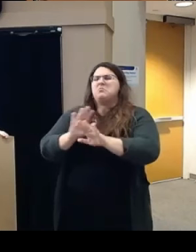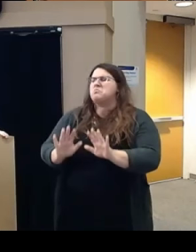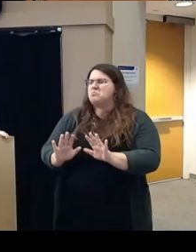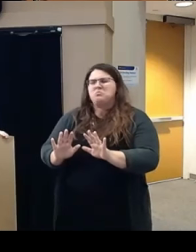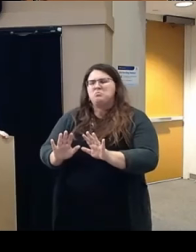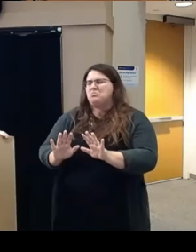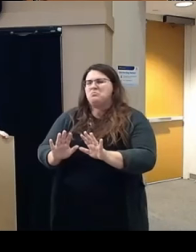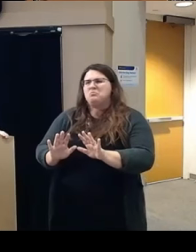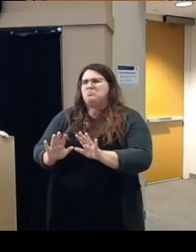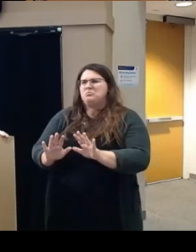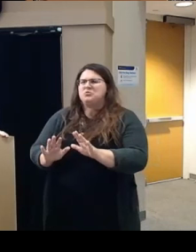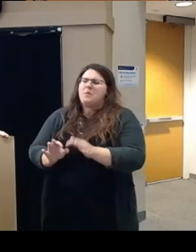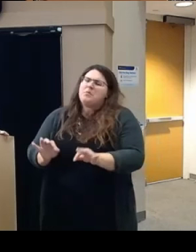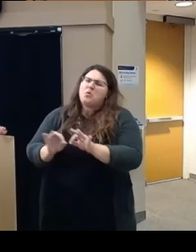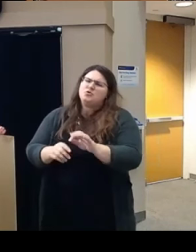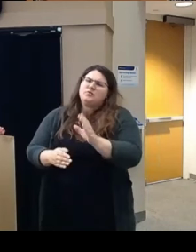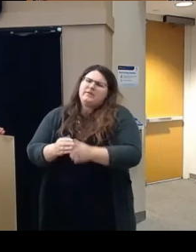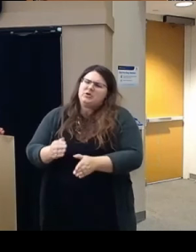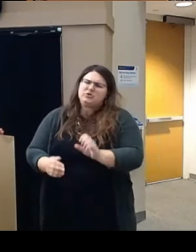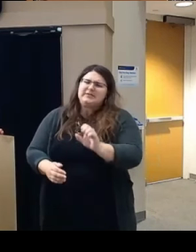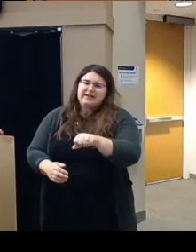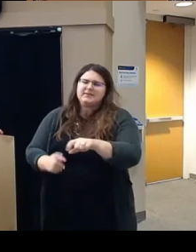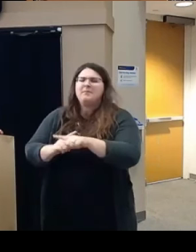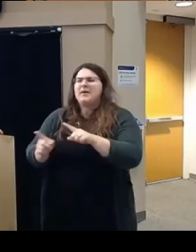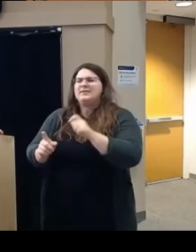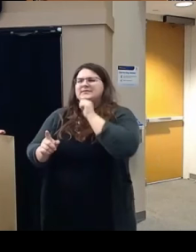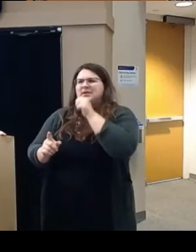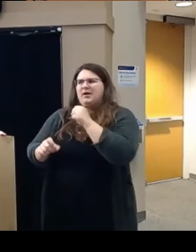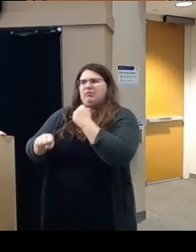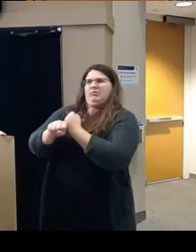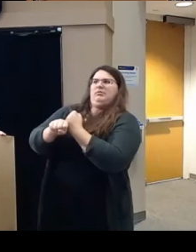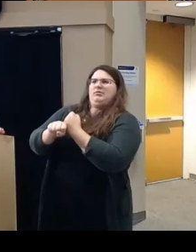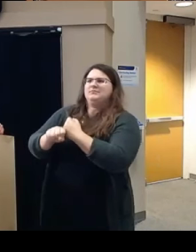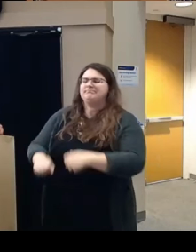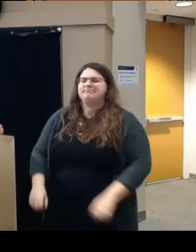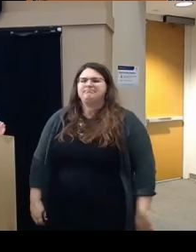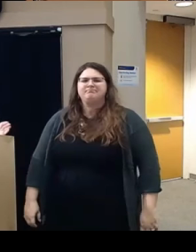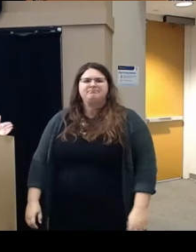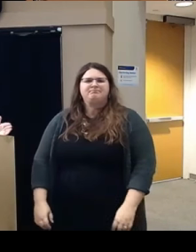demonstrations um and I really want to VI L emphasize that word broad um because there